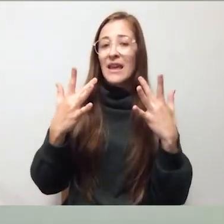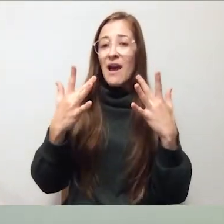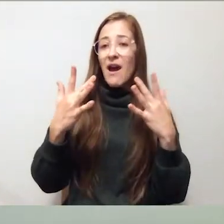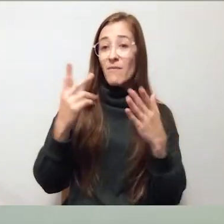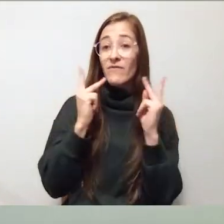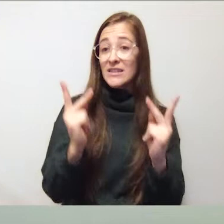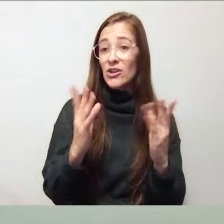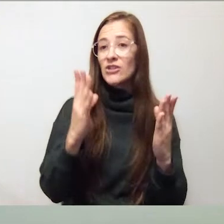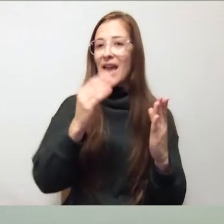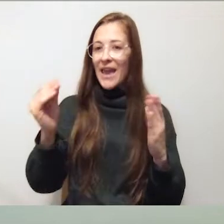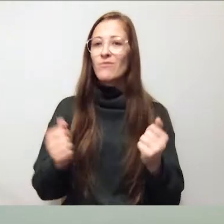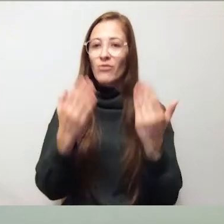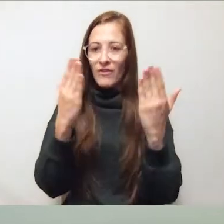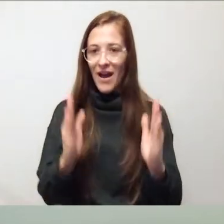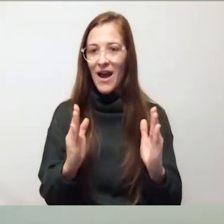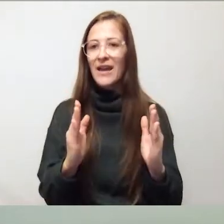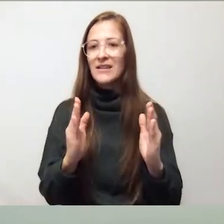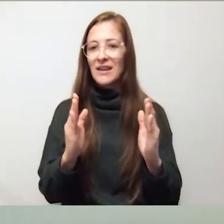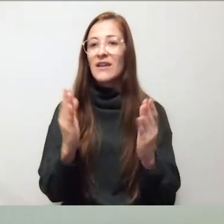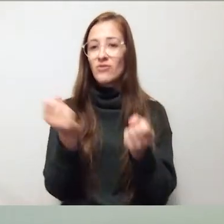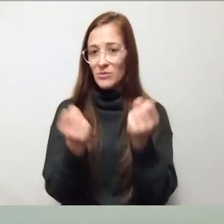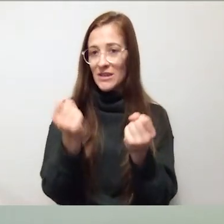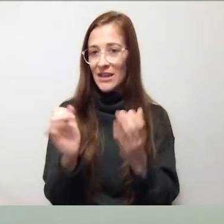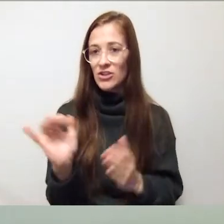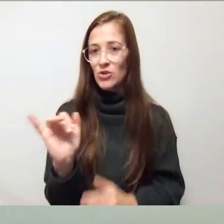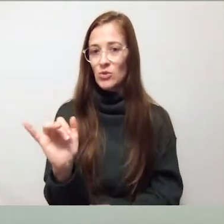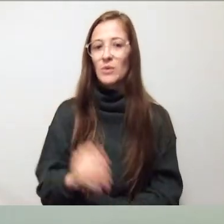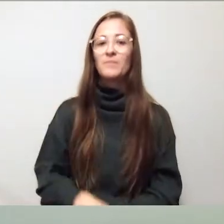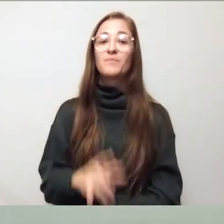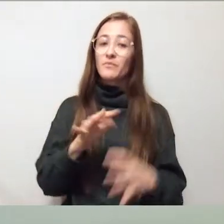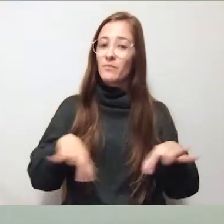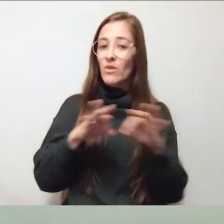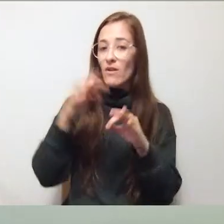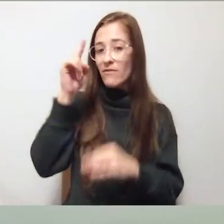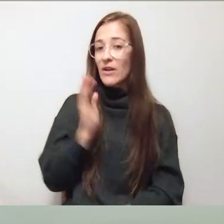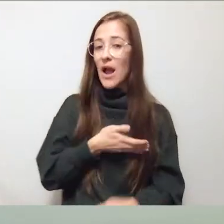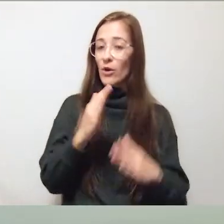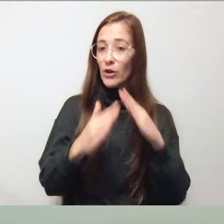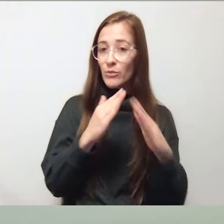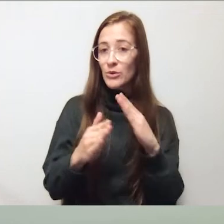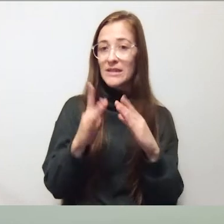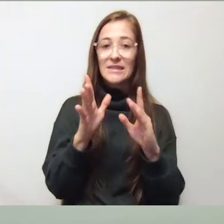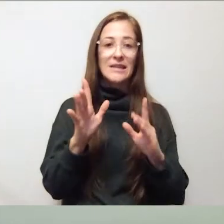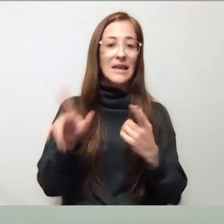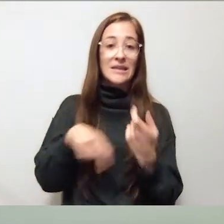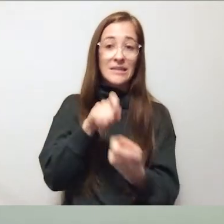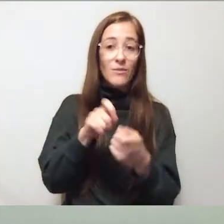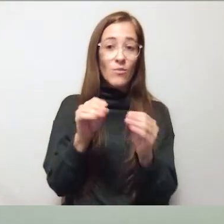The reason that that's so important to both of our communities is the fact that especially in more rural areas,